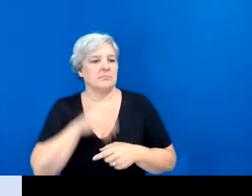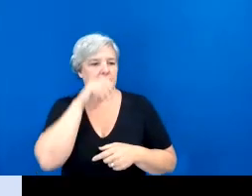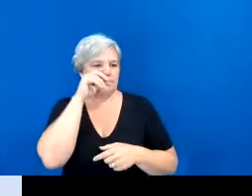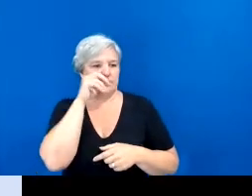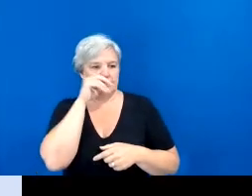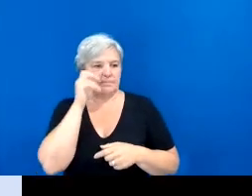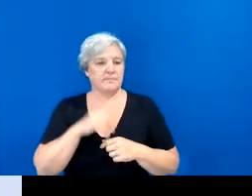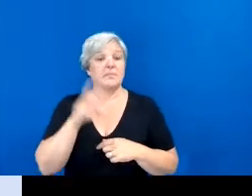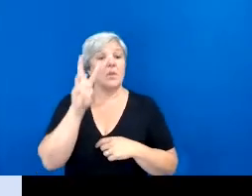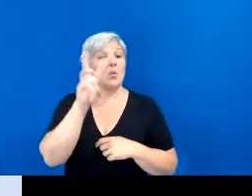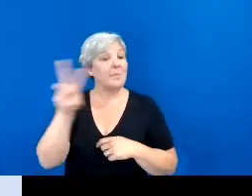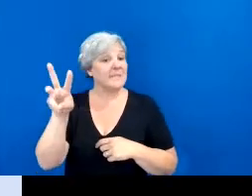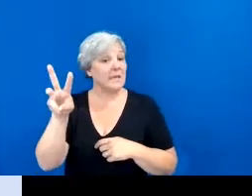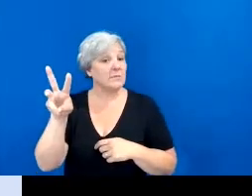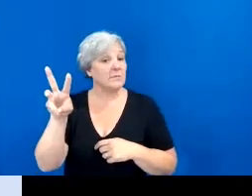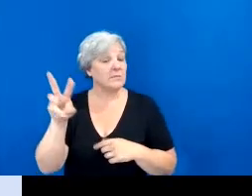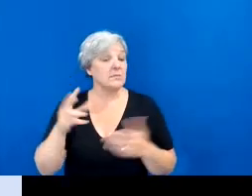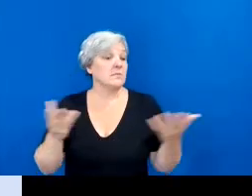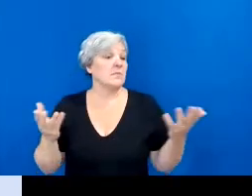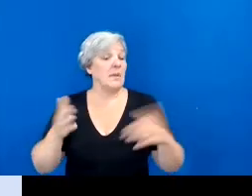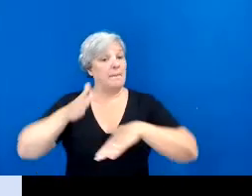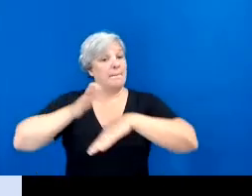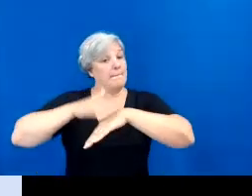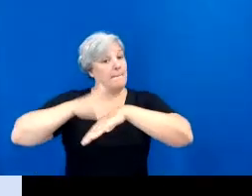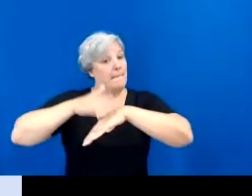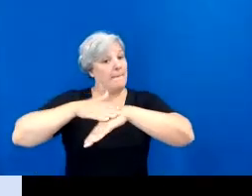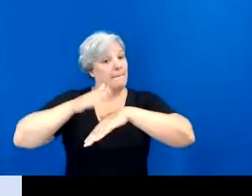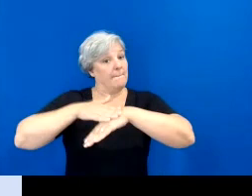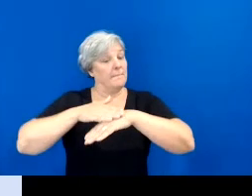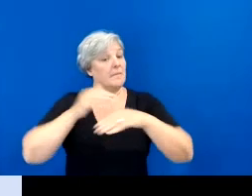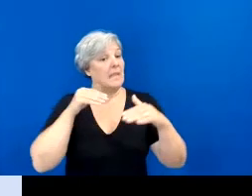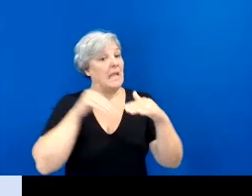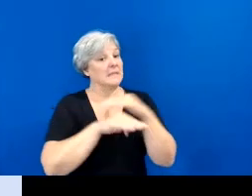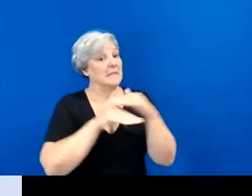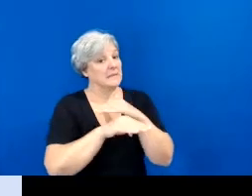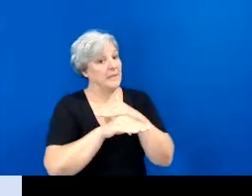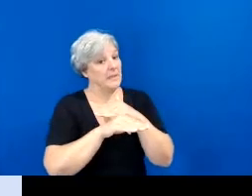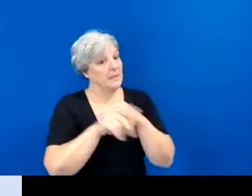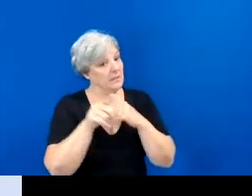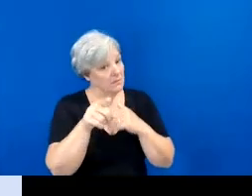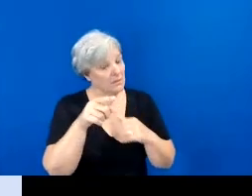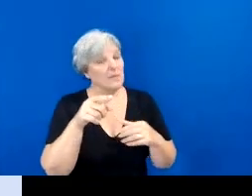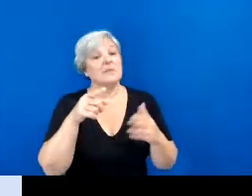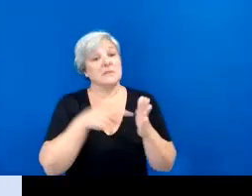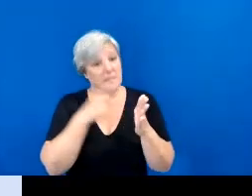on websites. Be very aware of accessibility issues, especially when you are linking out.